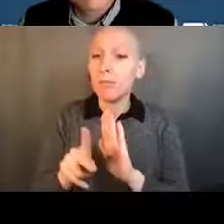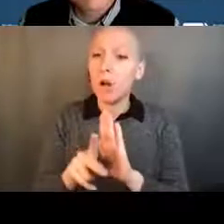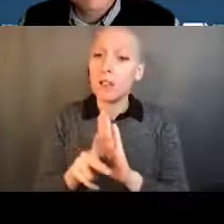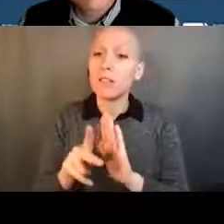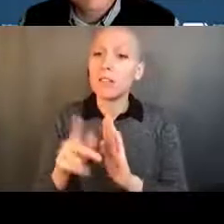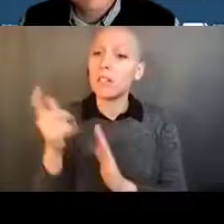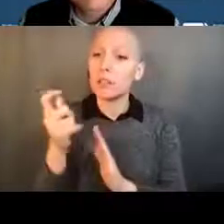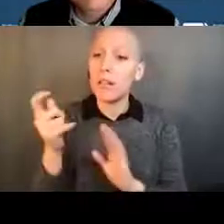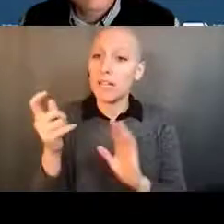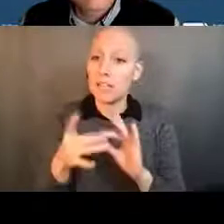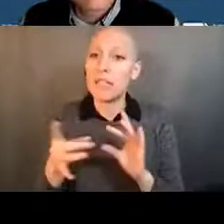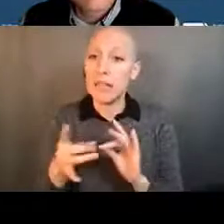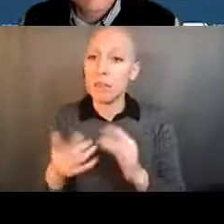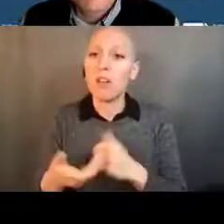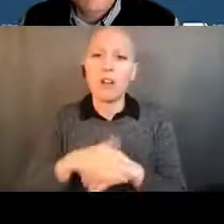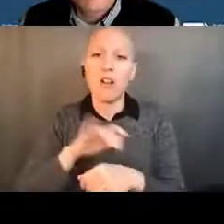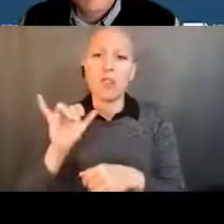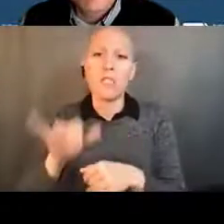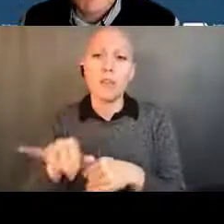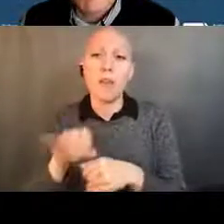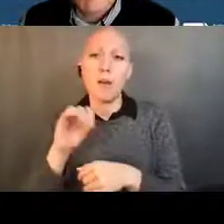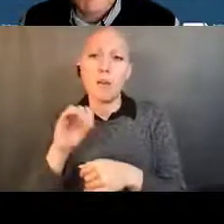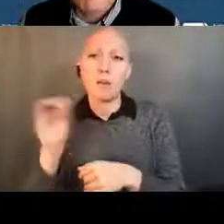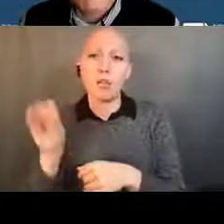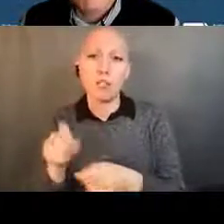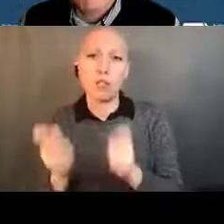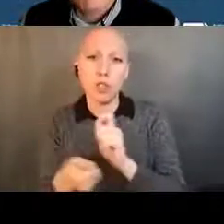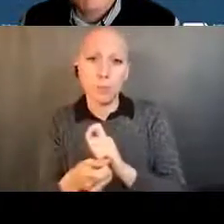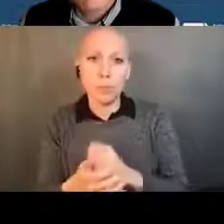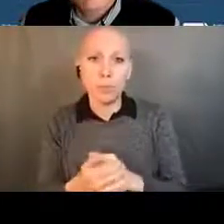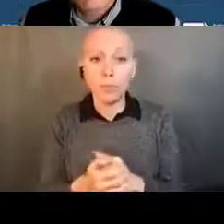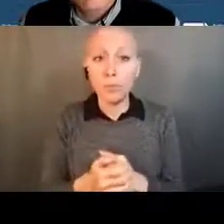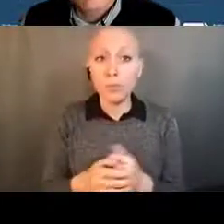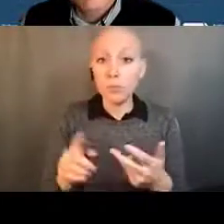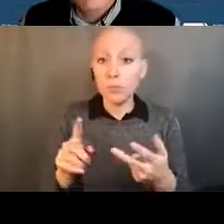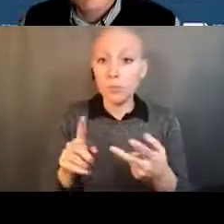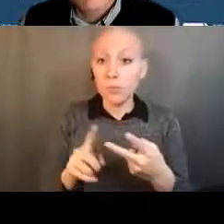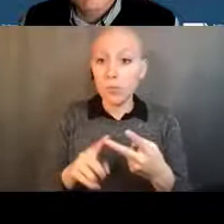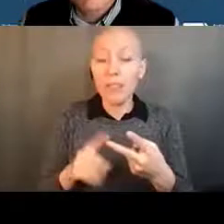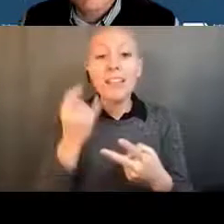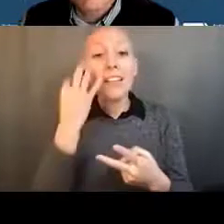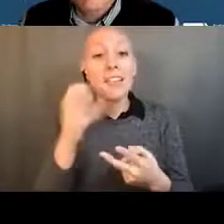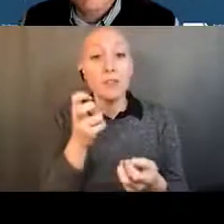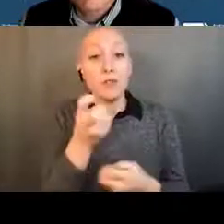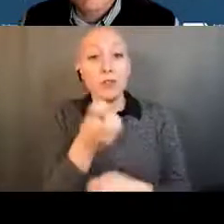If you're requesting a transfer of an award to a foreign organization, either from a foreign organization